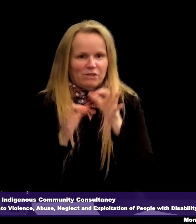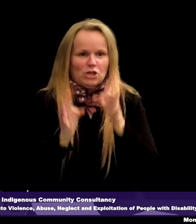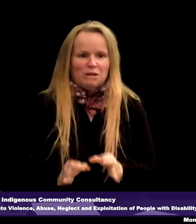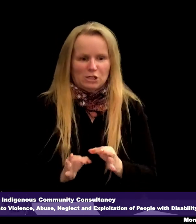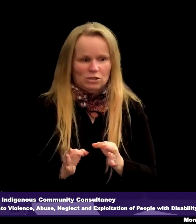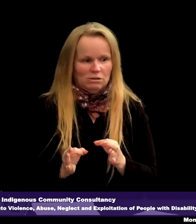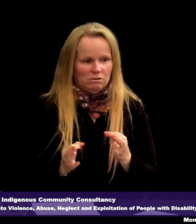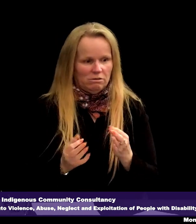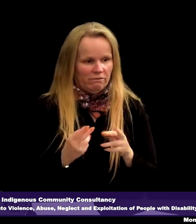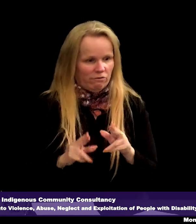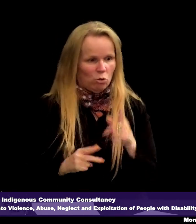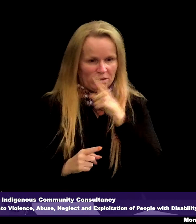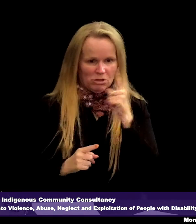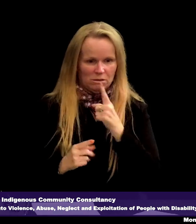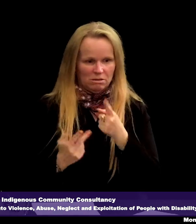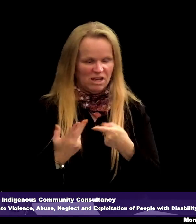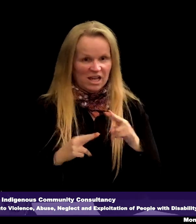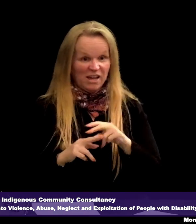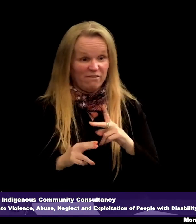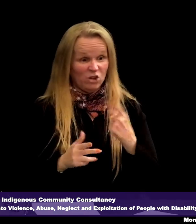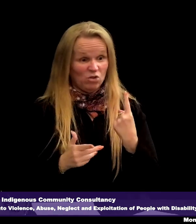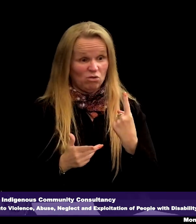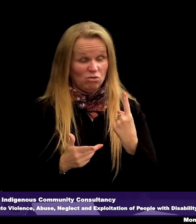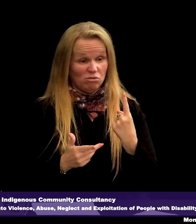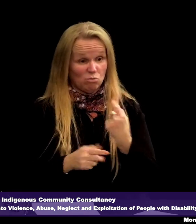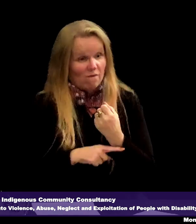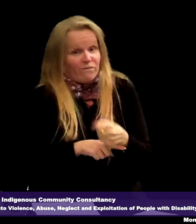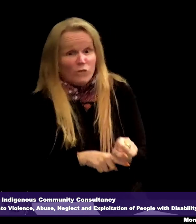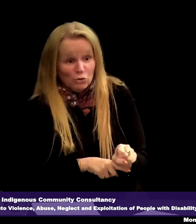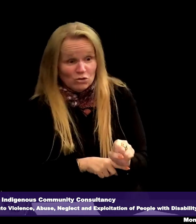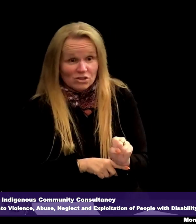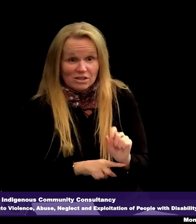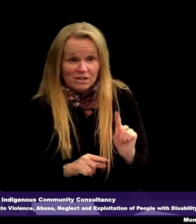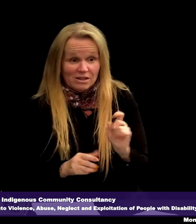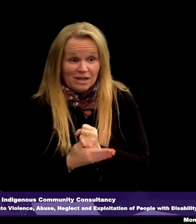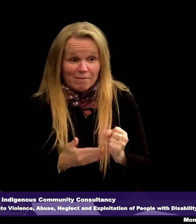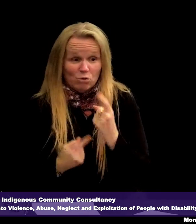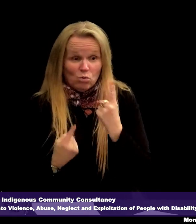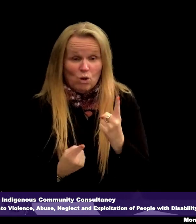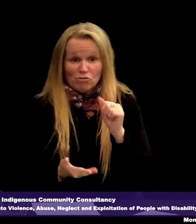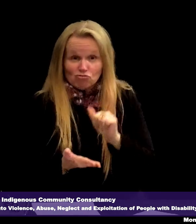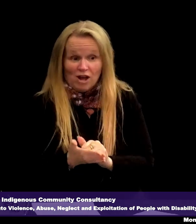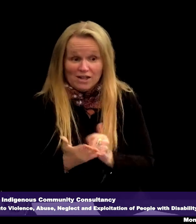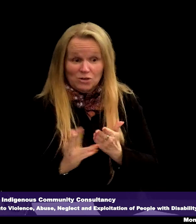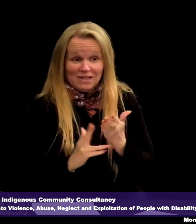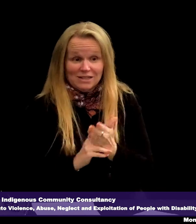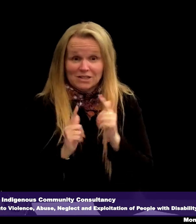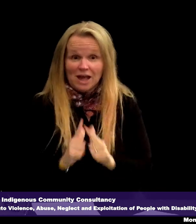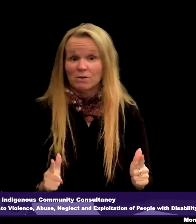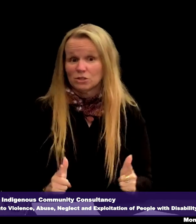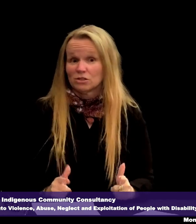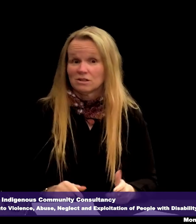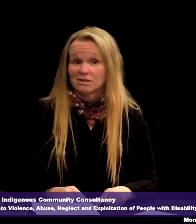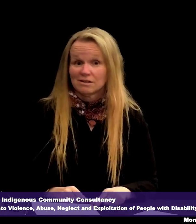How do you create self-determination for individuals if they're refused their primary